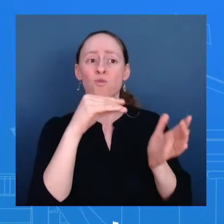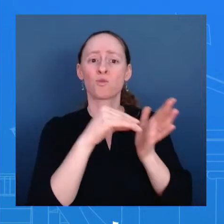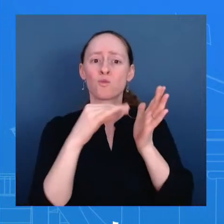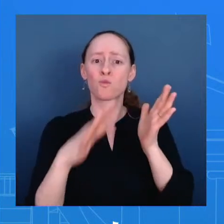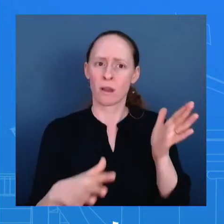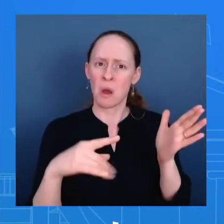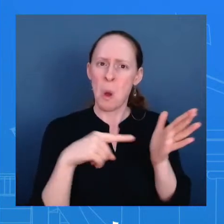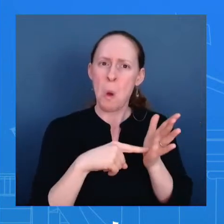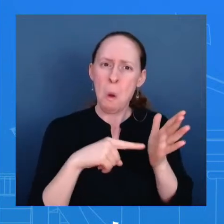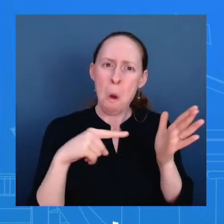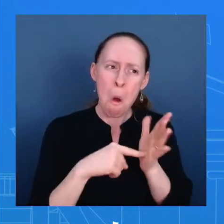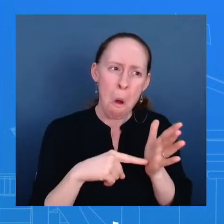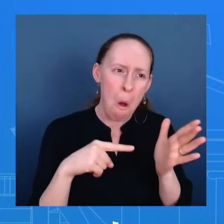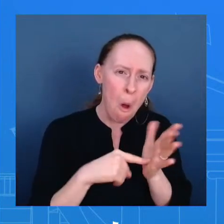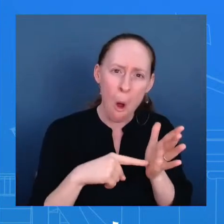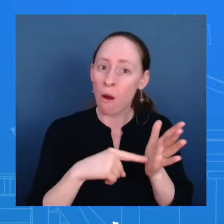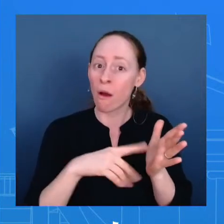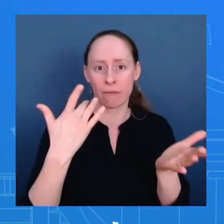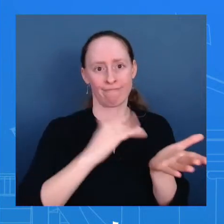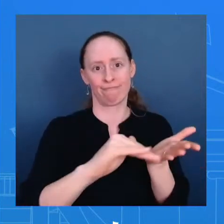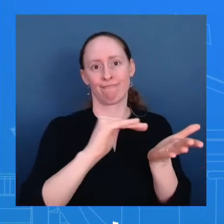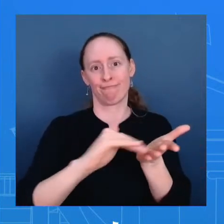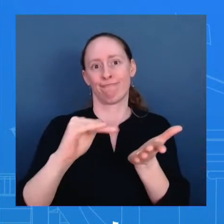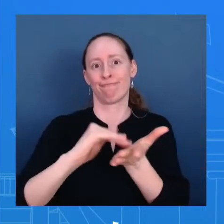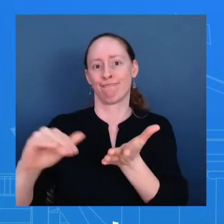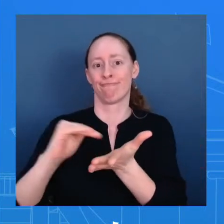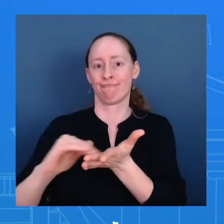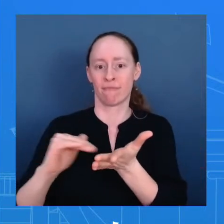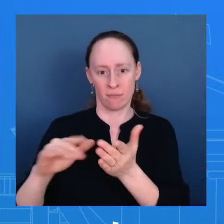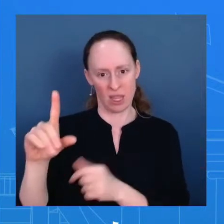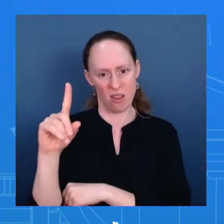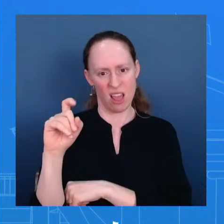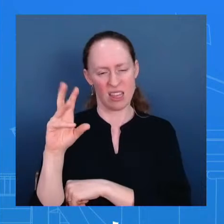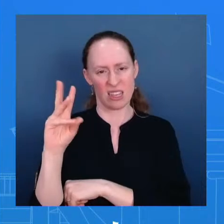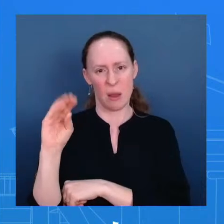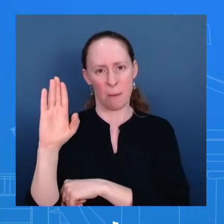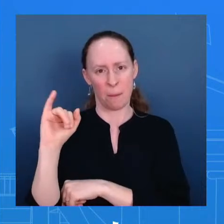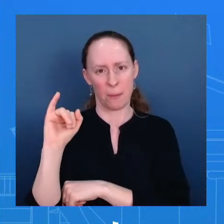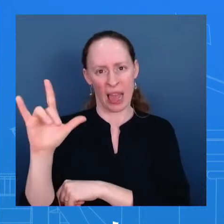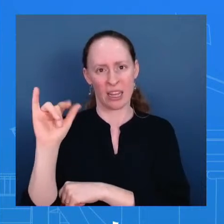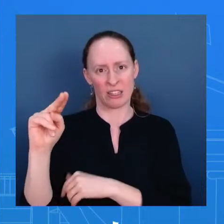providing significant relief to all borrowers, with significant impact on Black borrowers;